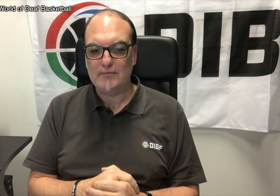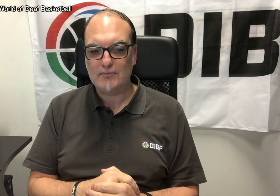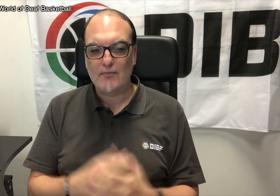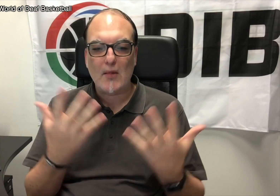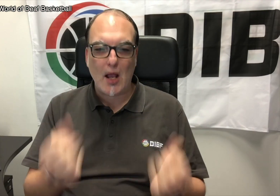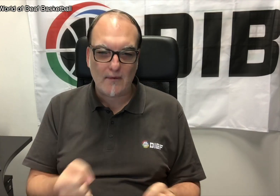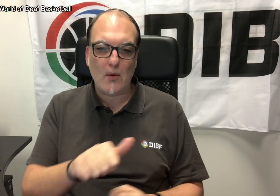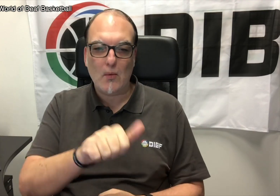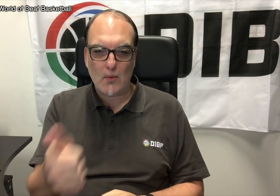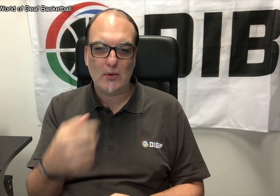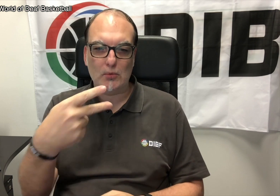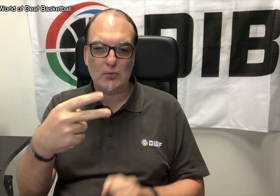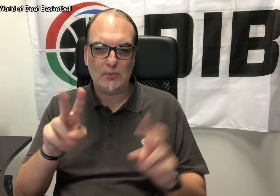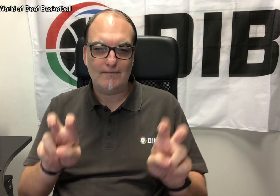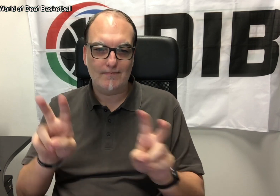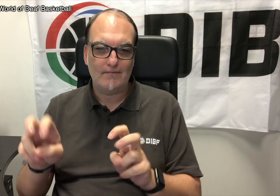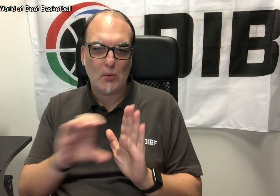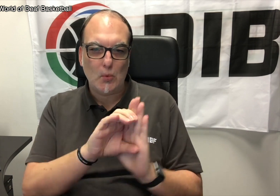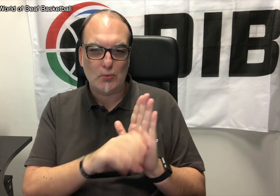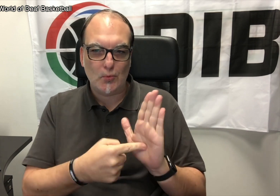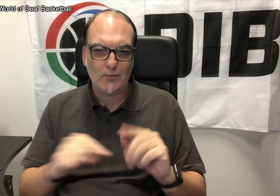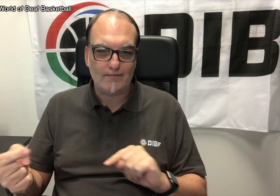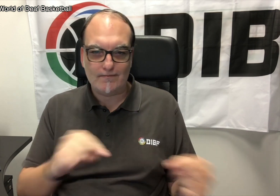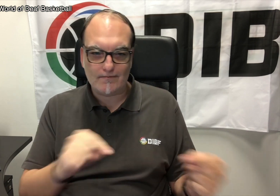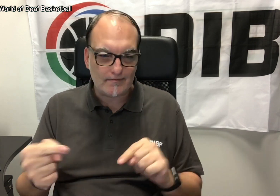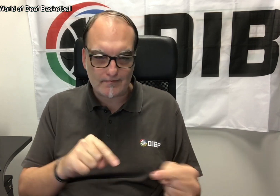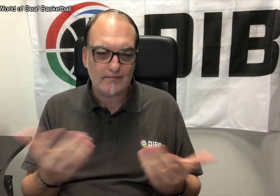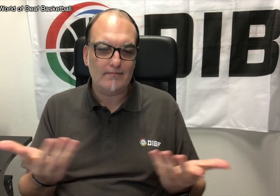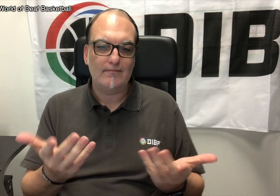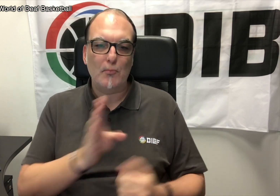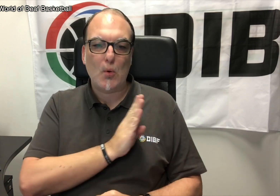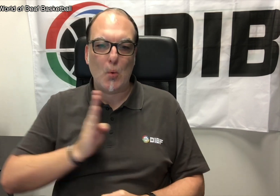There were two other constitutional changes: